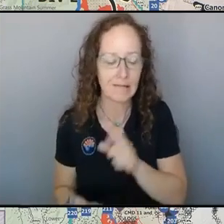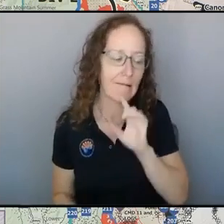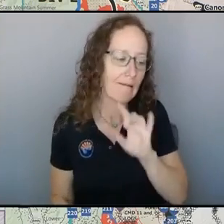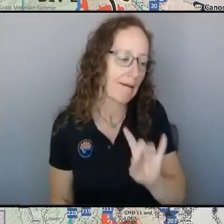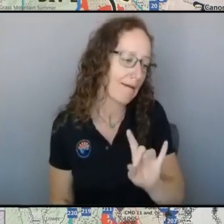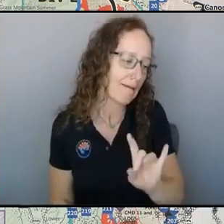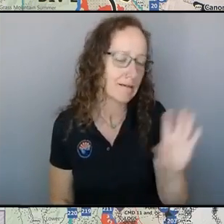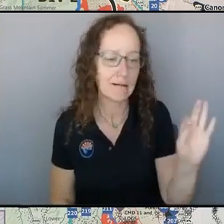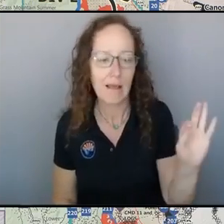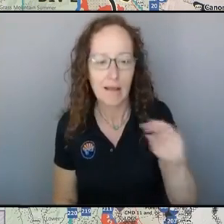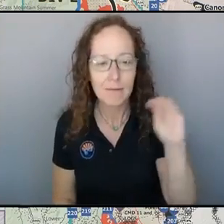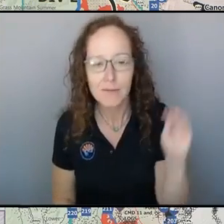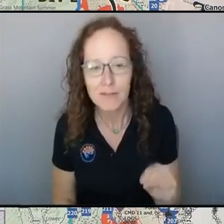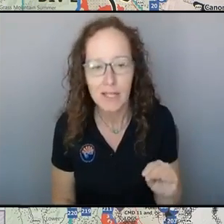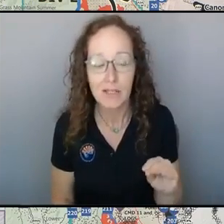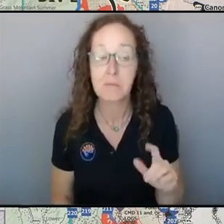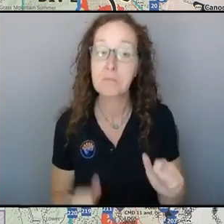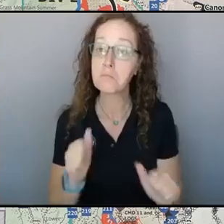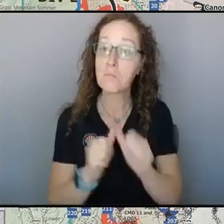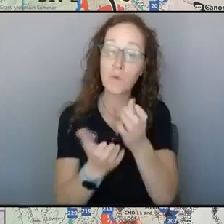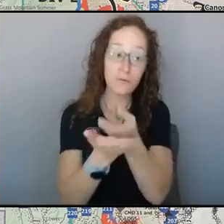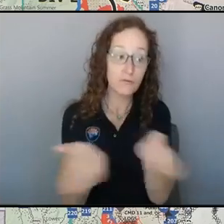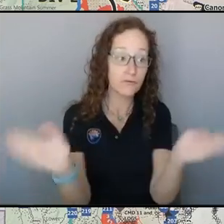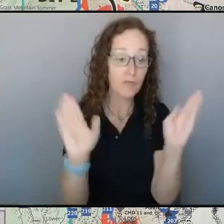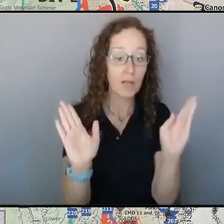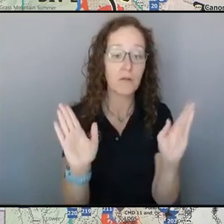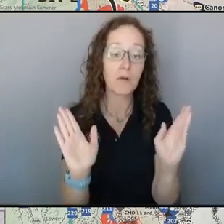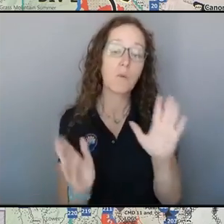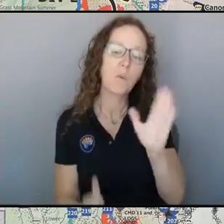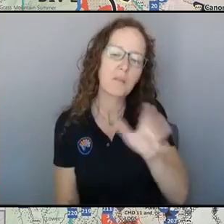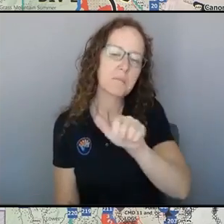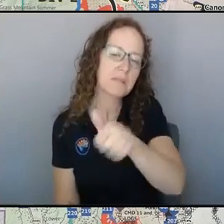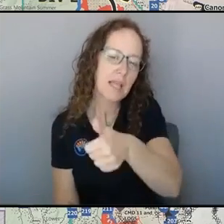the most part, we're looking at 10 to 20% as we get into the